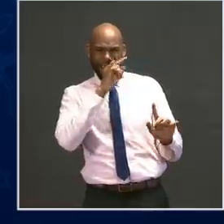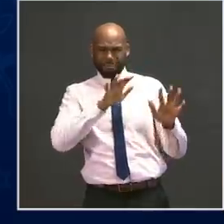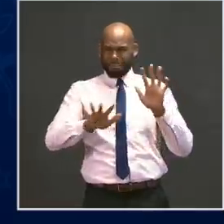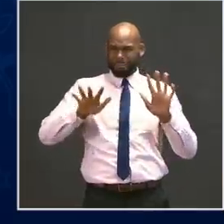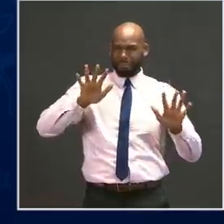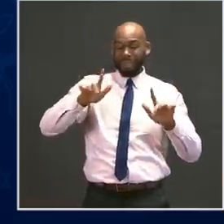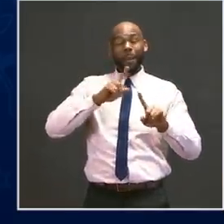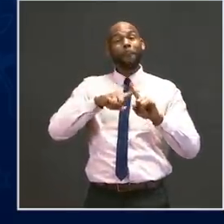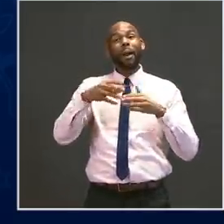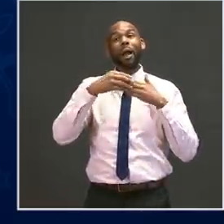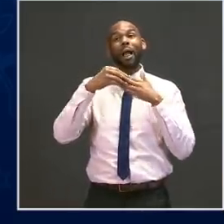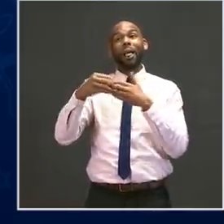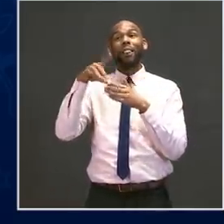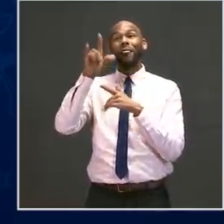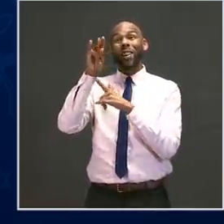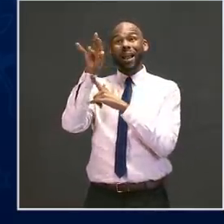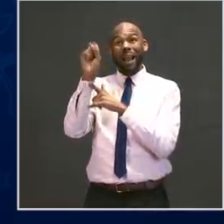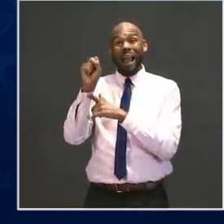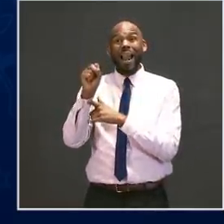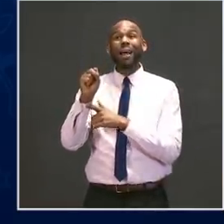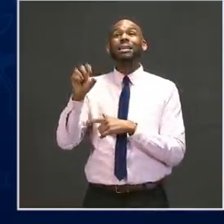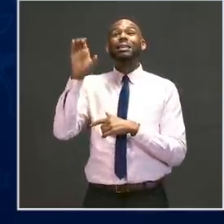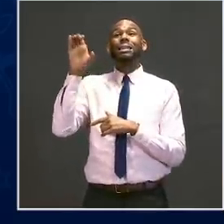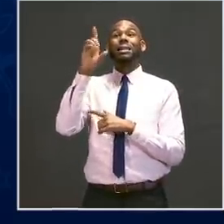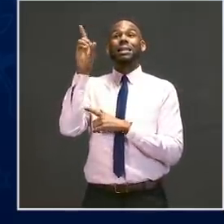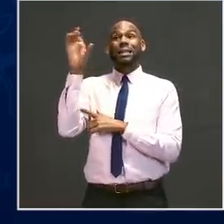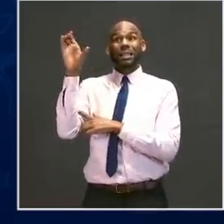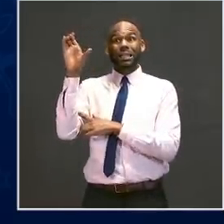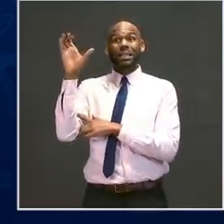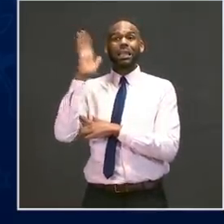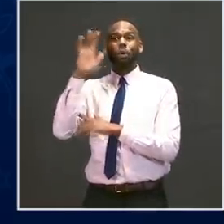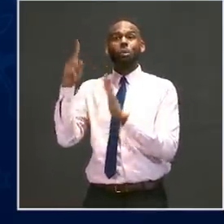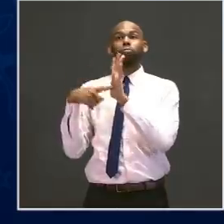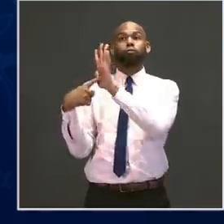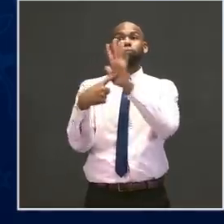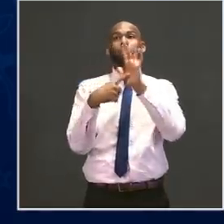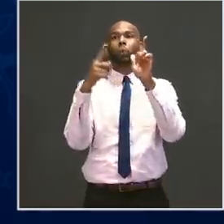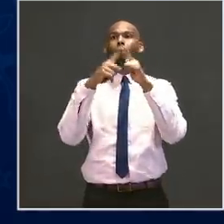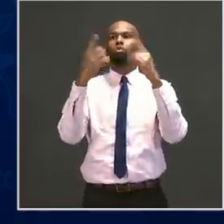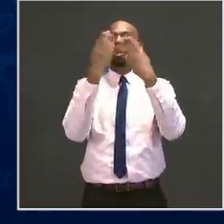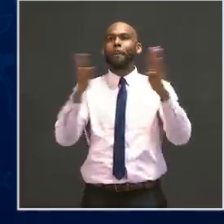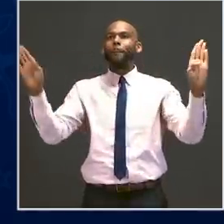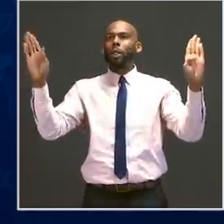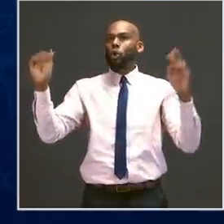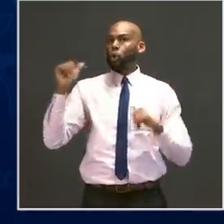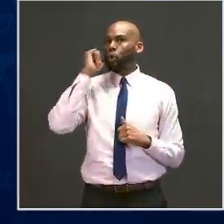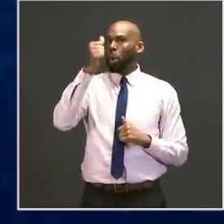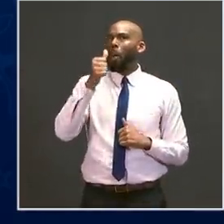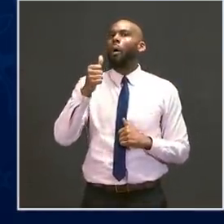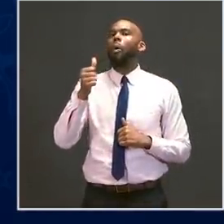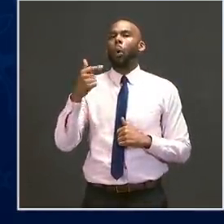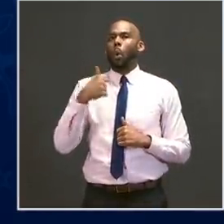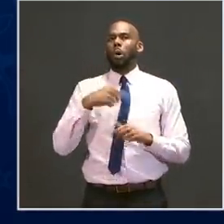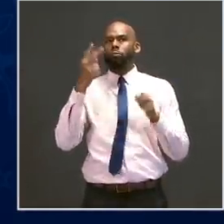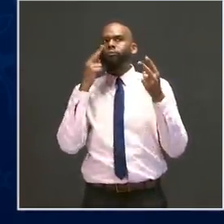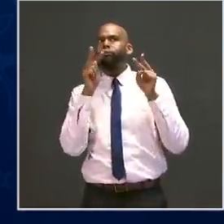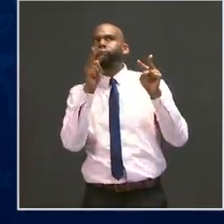Dr. Walensky and her team at the CDC will present that to the public tomorrow. We look forward to hearing their clear, science-based guidelines